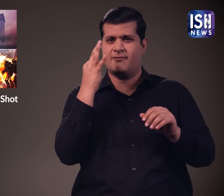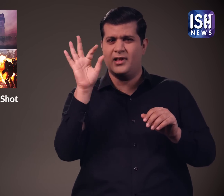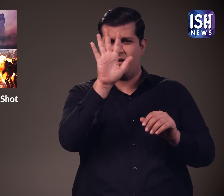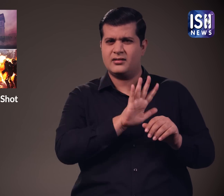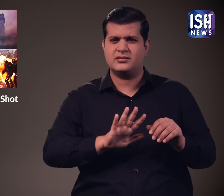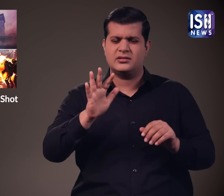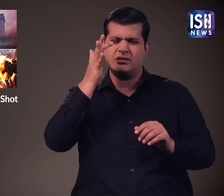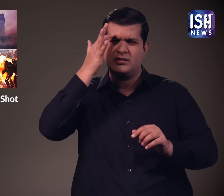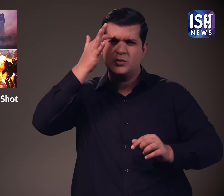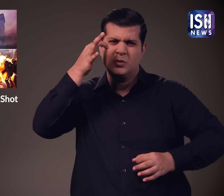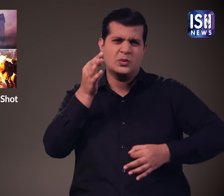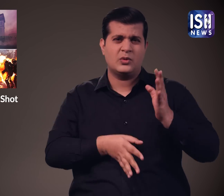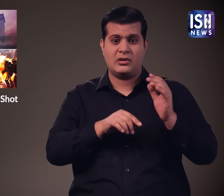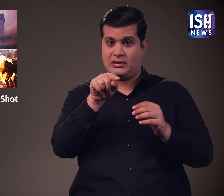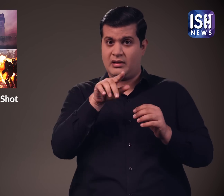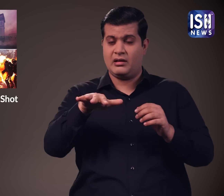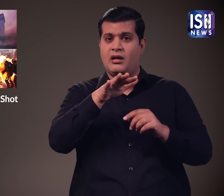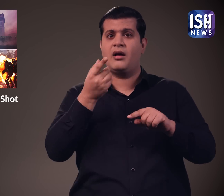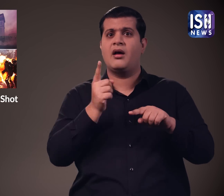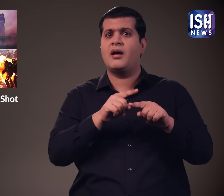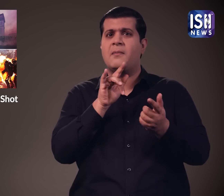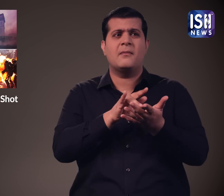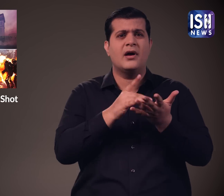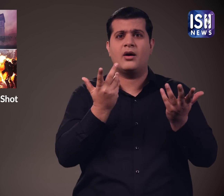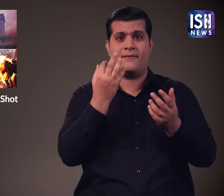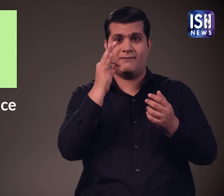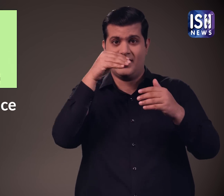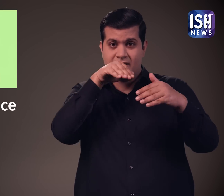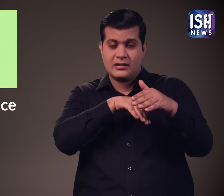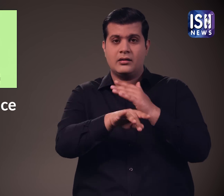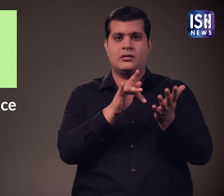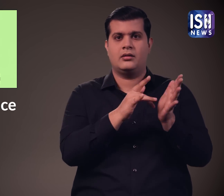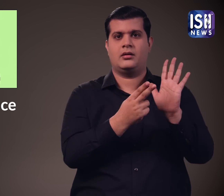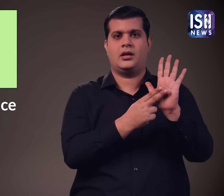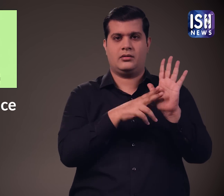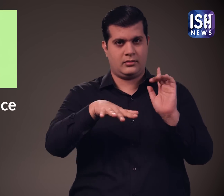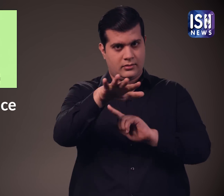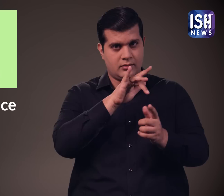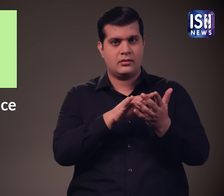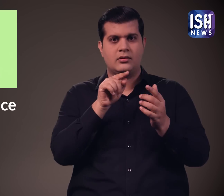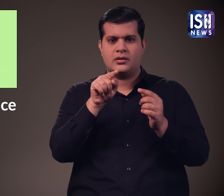The incident occured in Nanterre and led to a majot uproar.